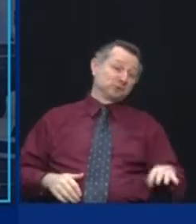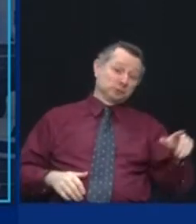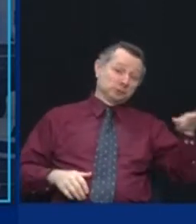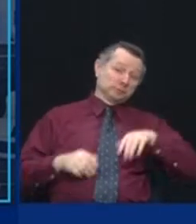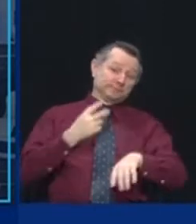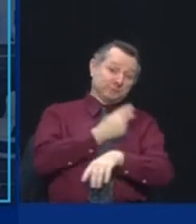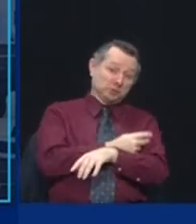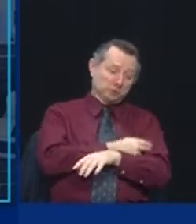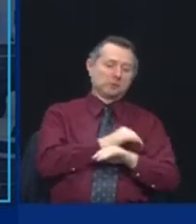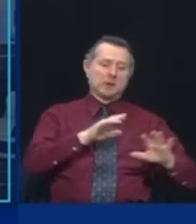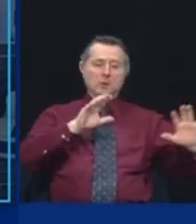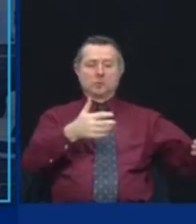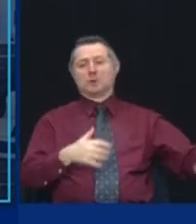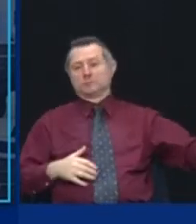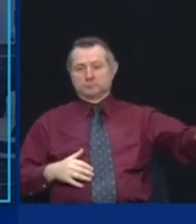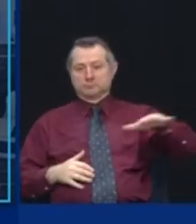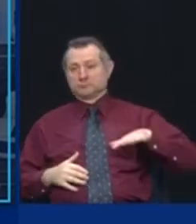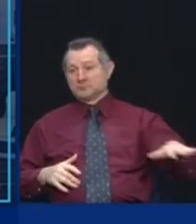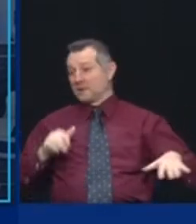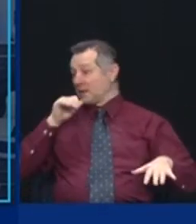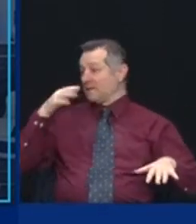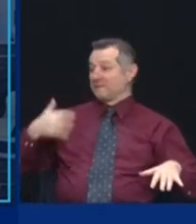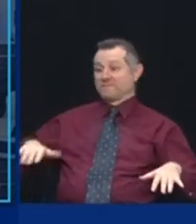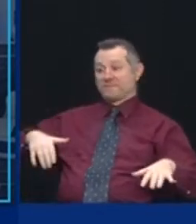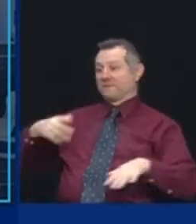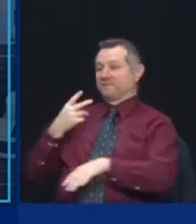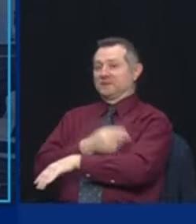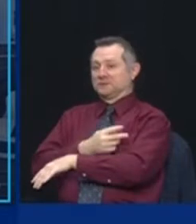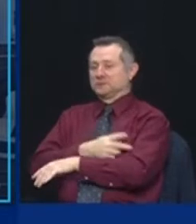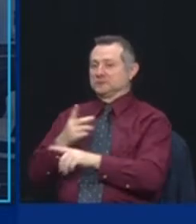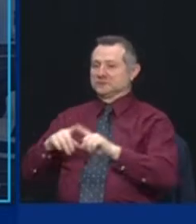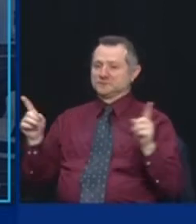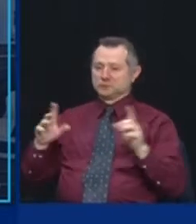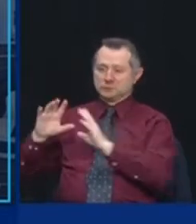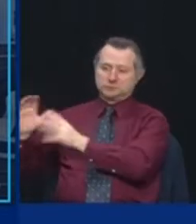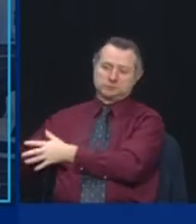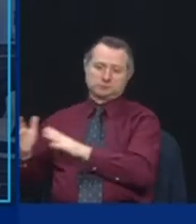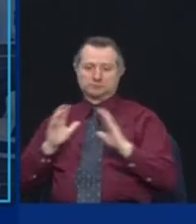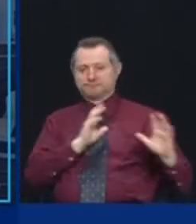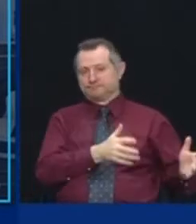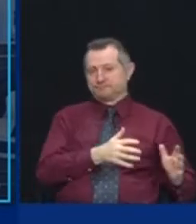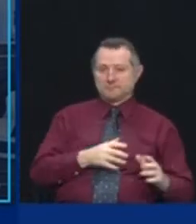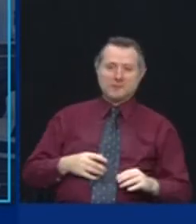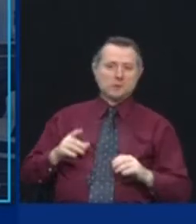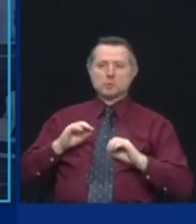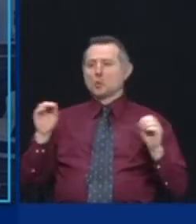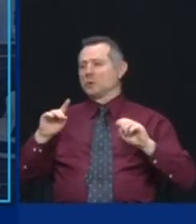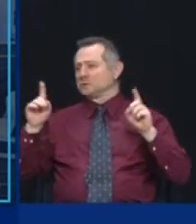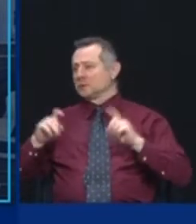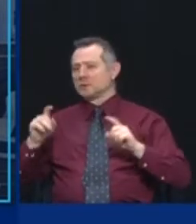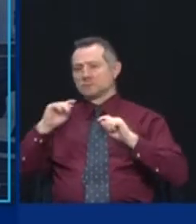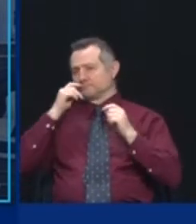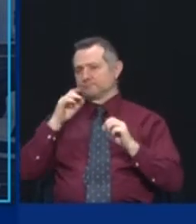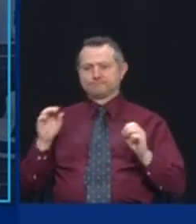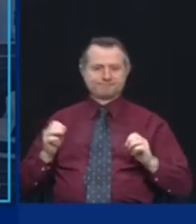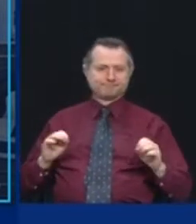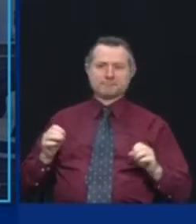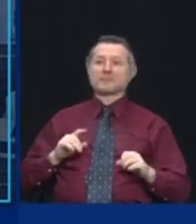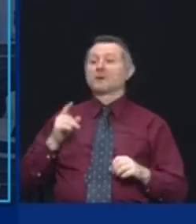OKAY. SO IF YOU'RE VACCINATED, THAT'S ONE CATEGORY. YOU'RE UNVACCINATED, THAT'S